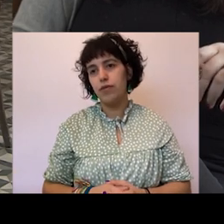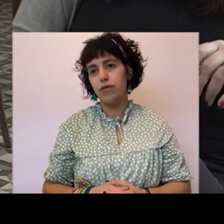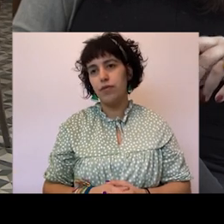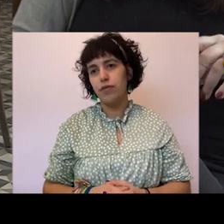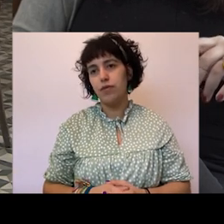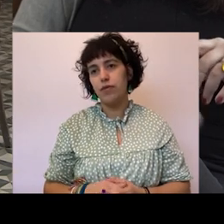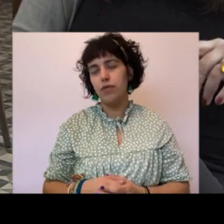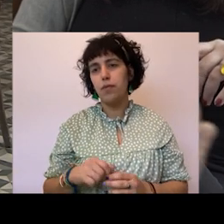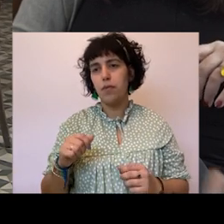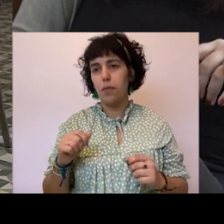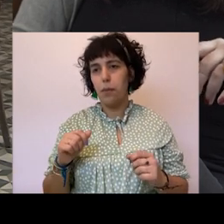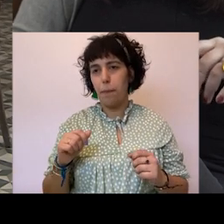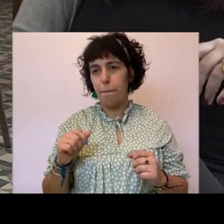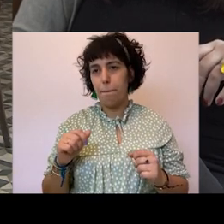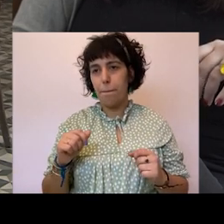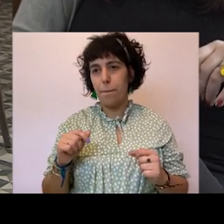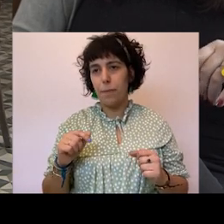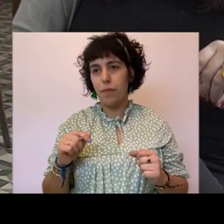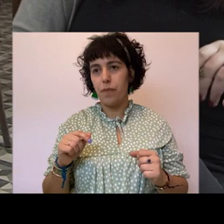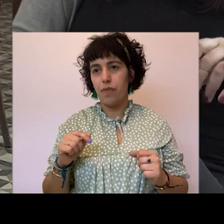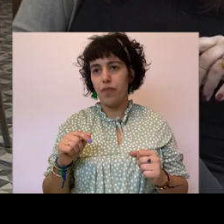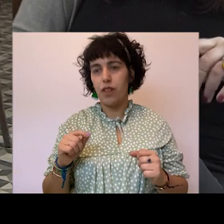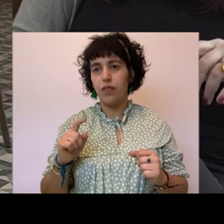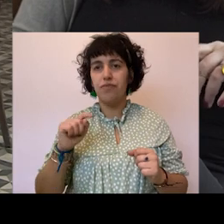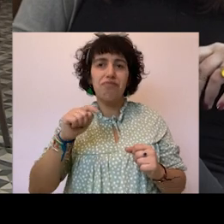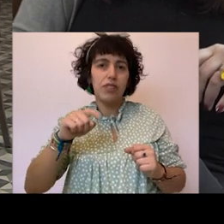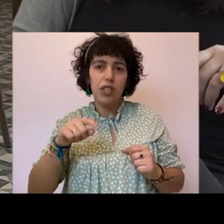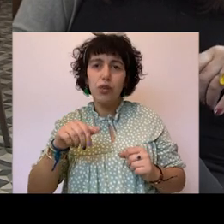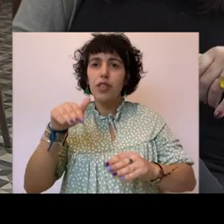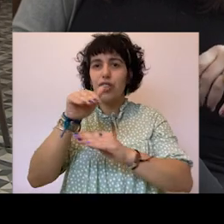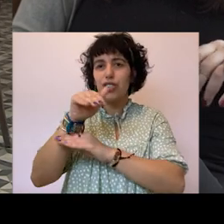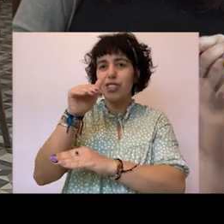People in the new generation, much more,